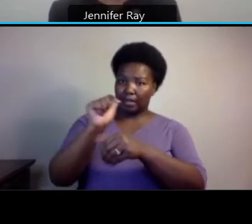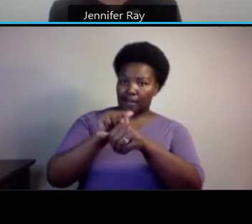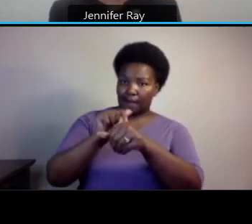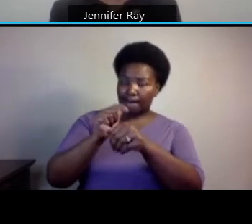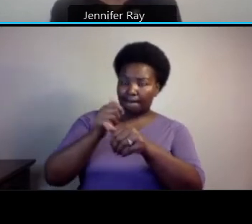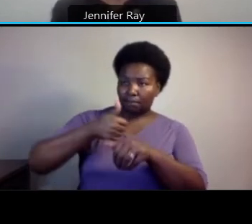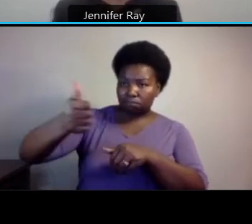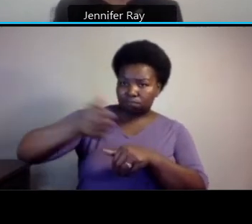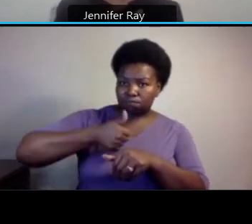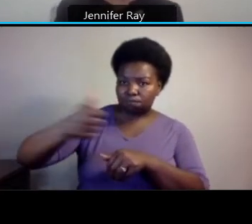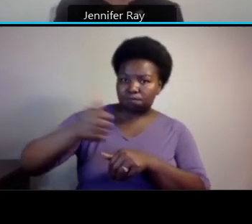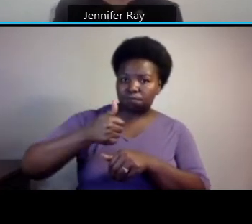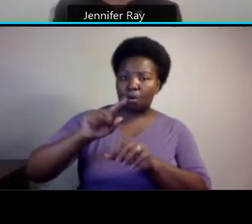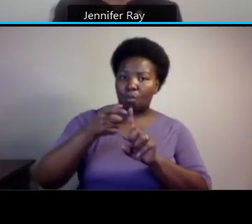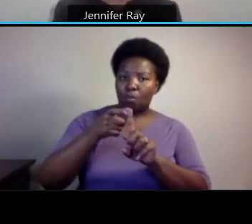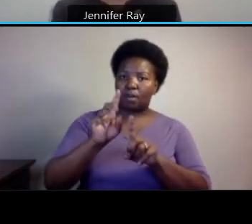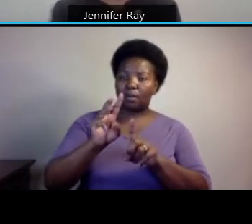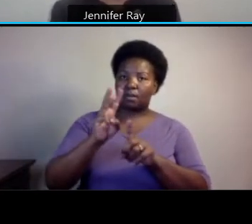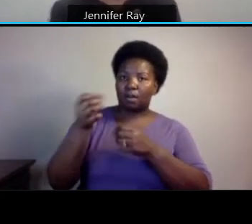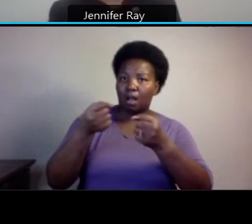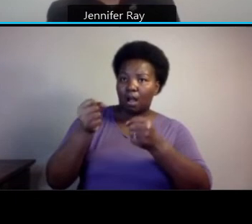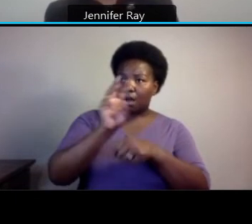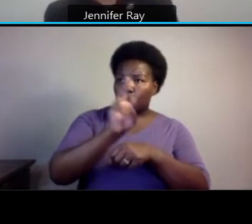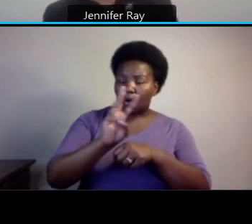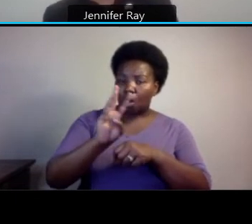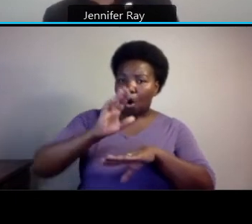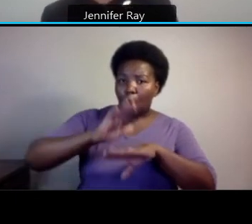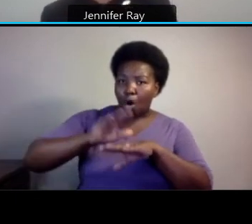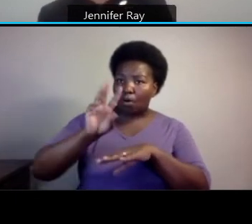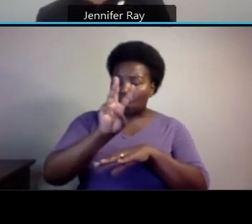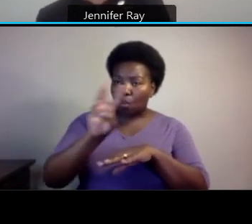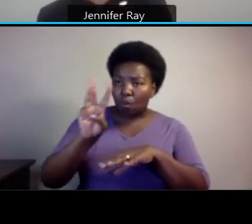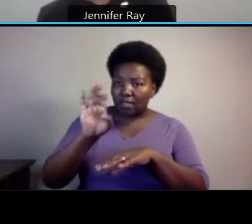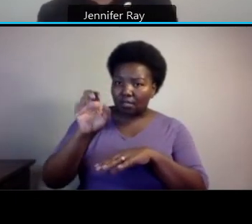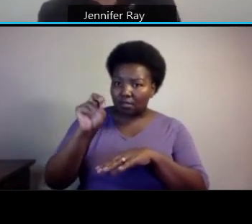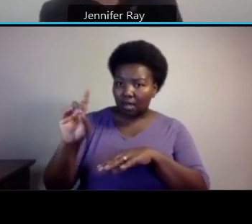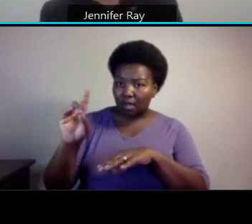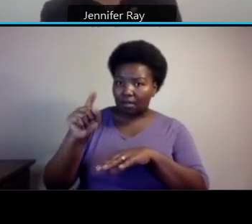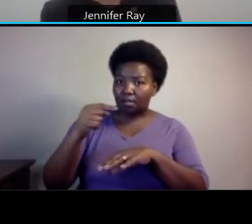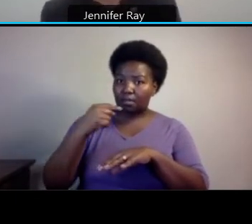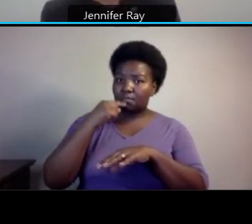westbound on florida across new york avenue so are you shortening the light westbound on florida